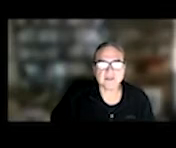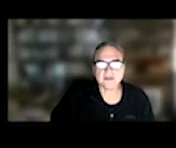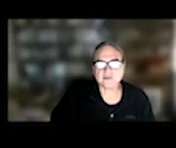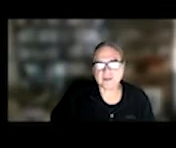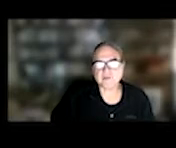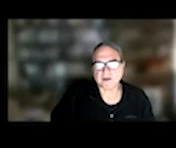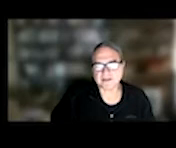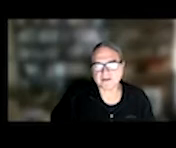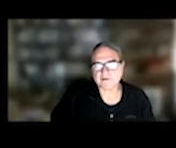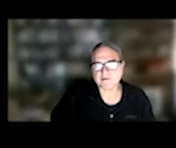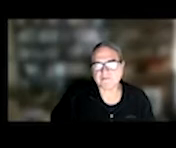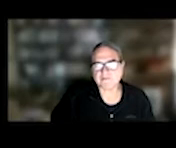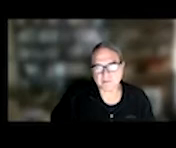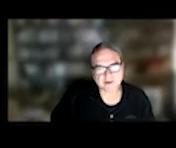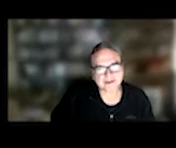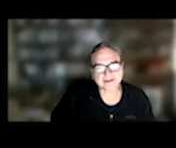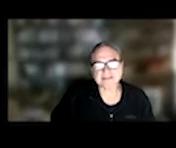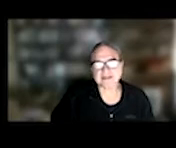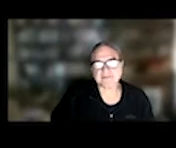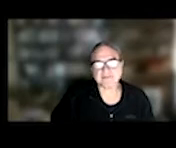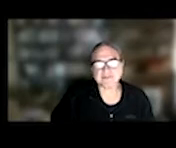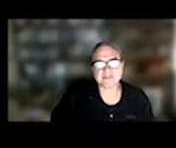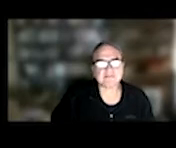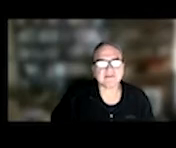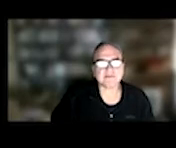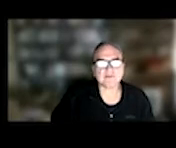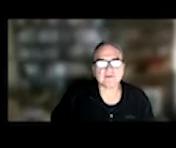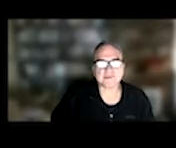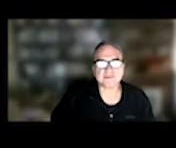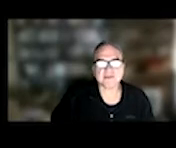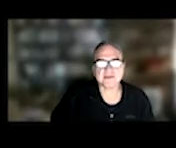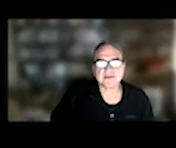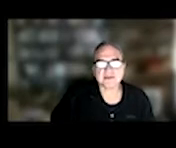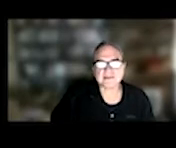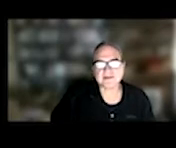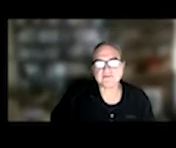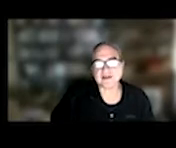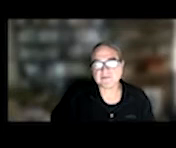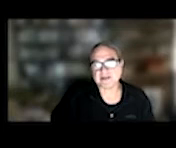In 2020 the number of American Indian Alaska native people 65 and older was 75 percent